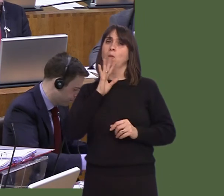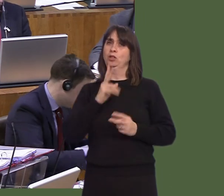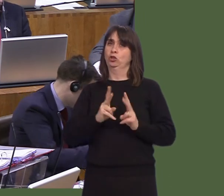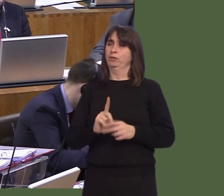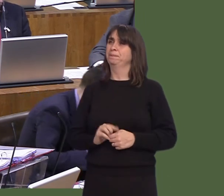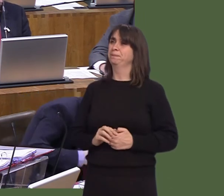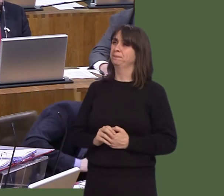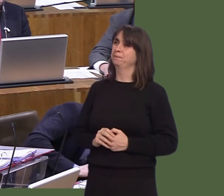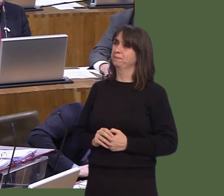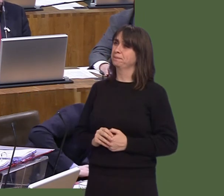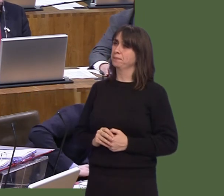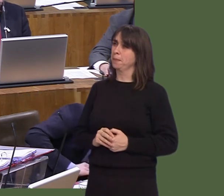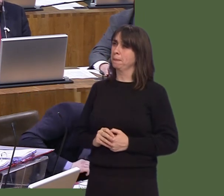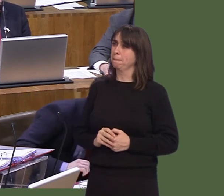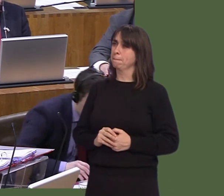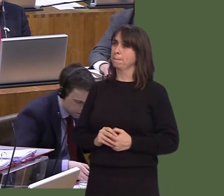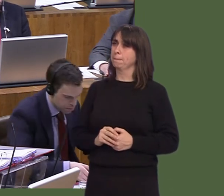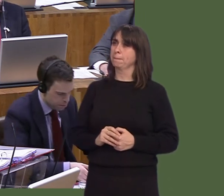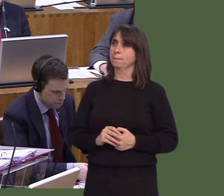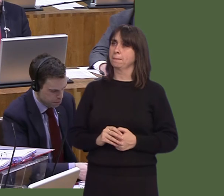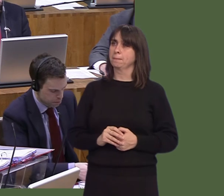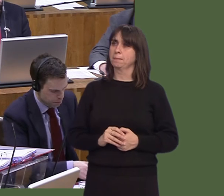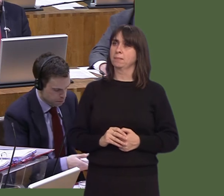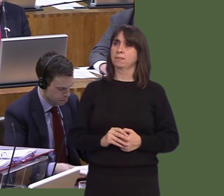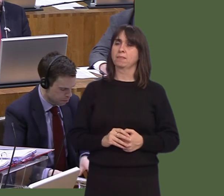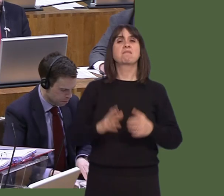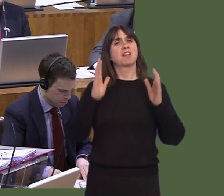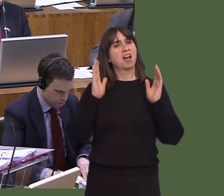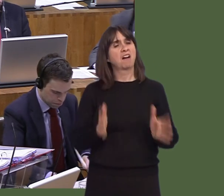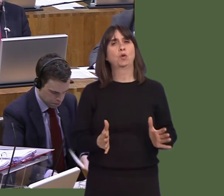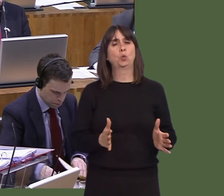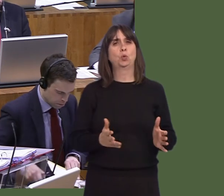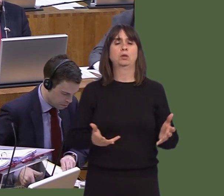has relationships withóPakistan, India, Qatar and Vietnam as examples.